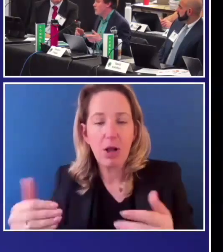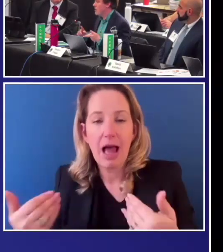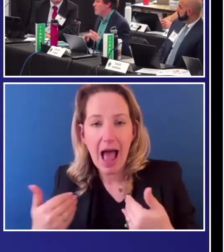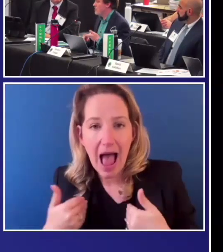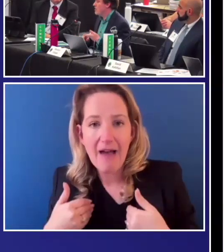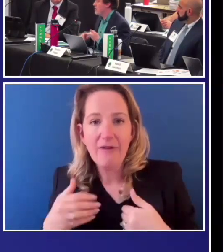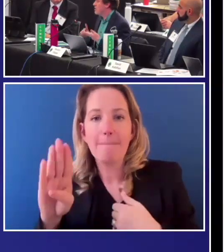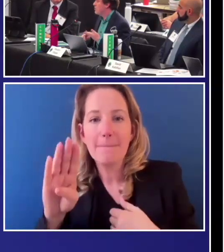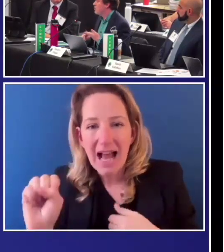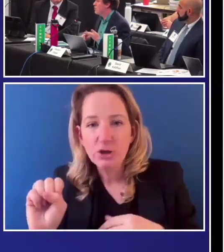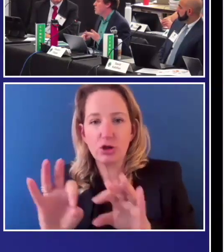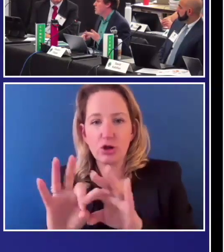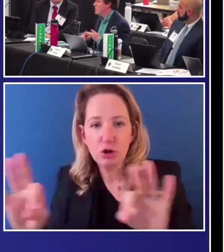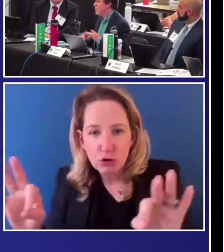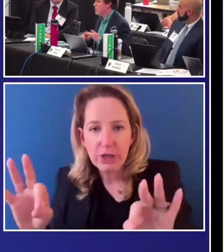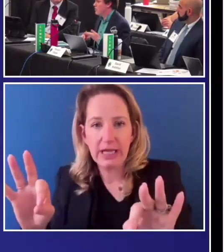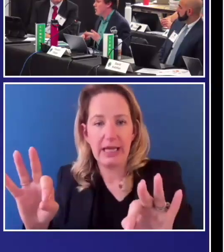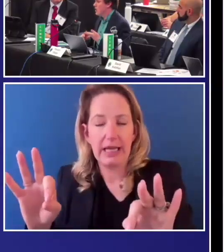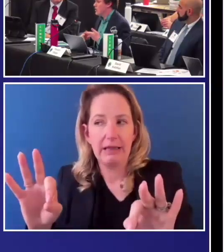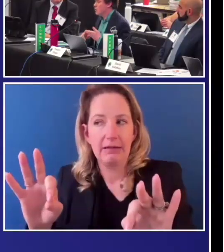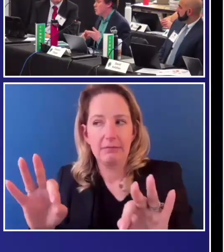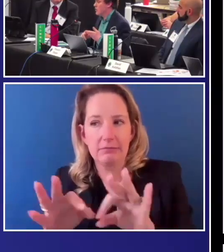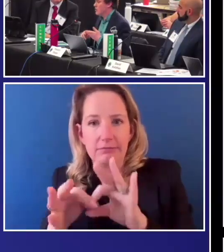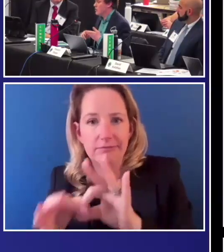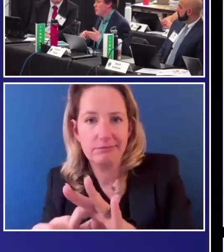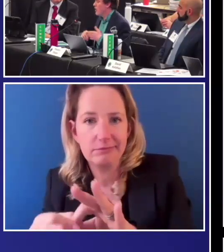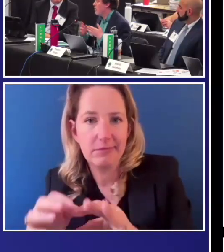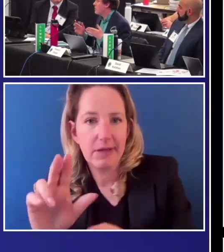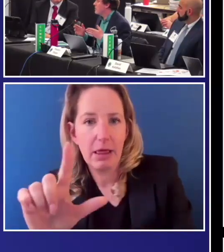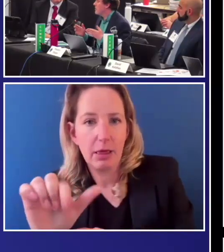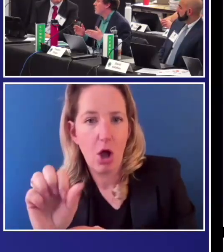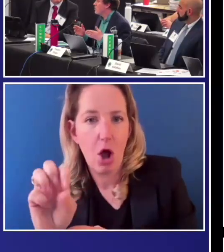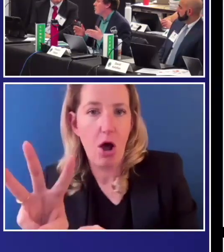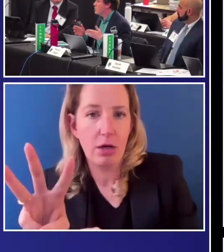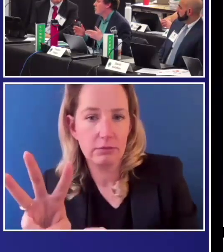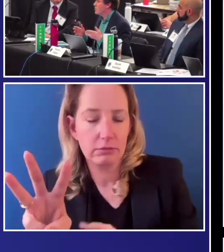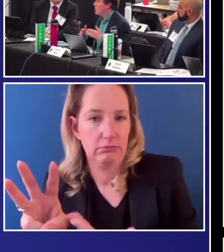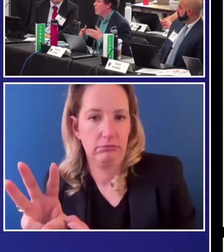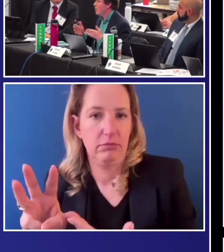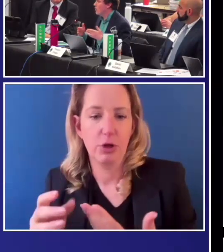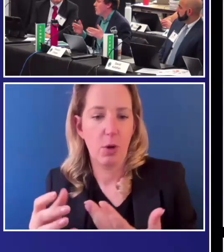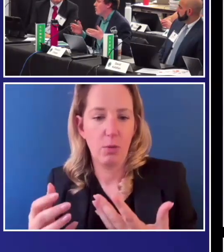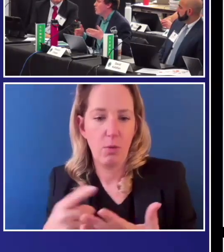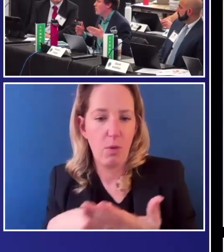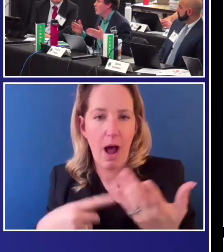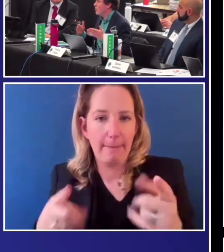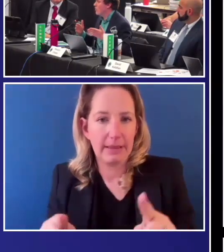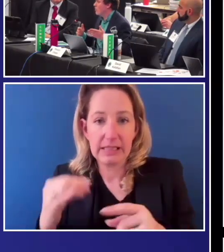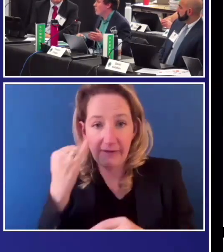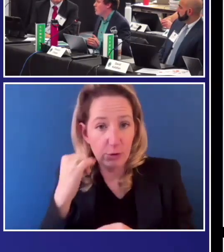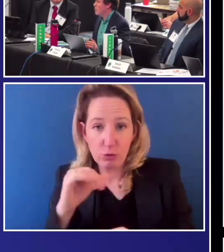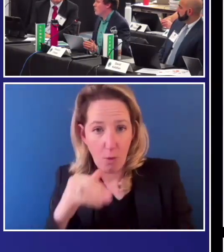for same state, same two-digit CIP code, I guess what is -- what happens then? Do you just -- do you not look at that? Do you look at one of the other potential